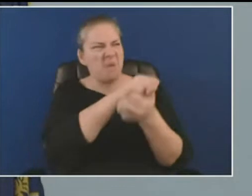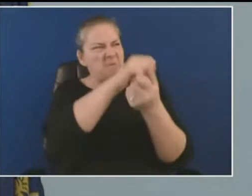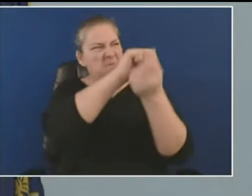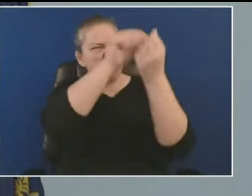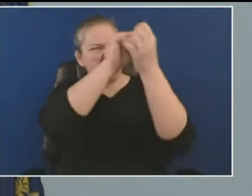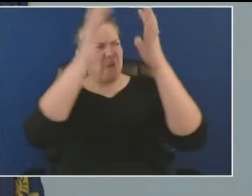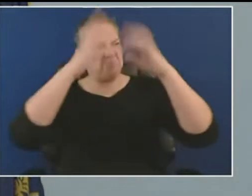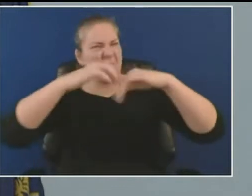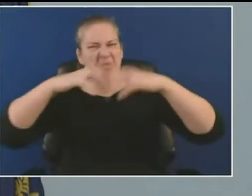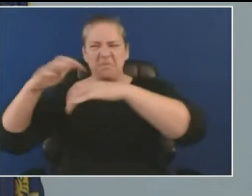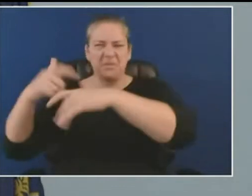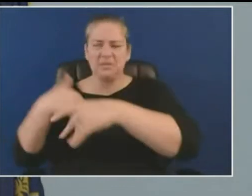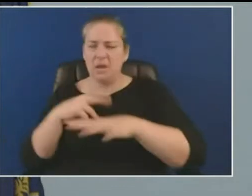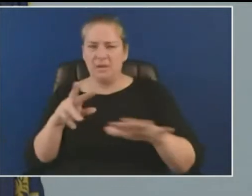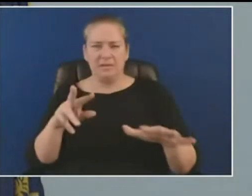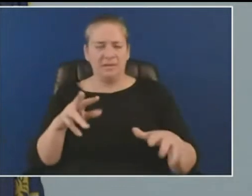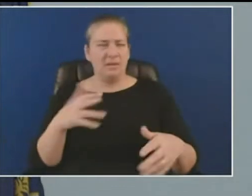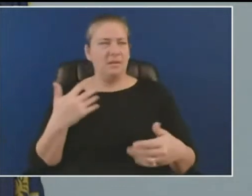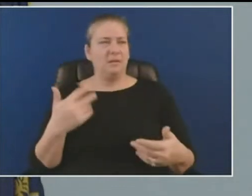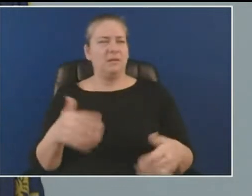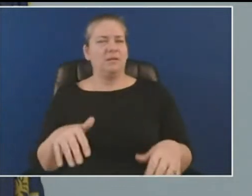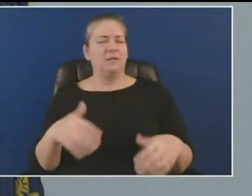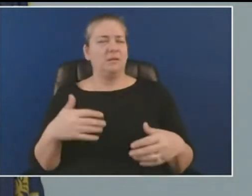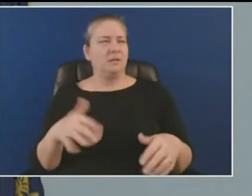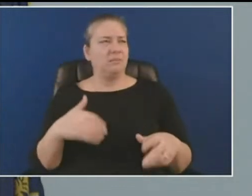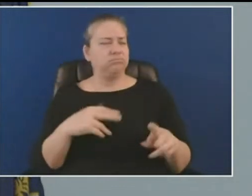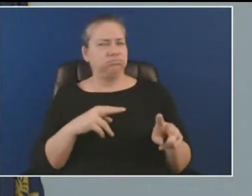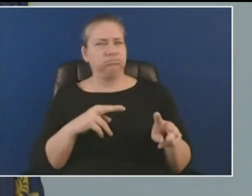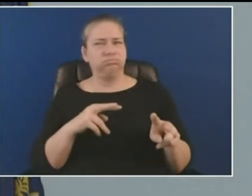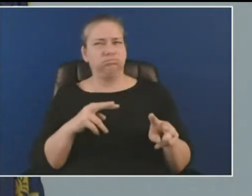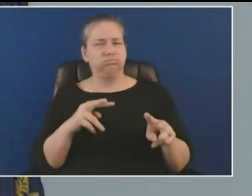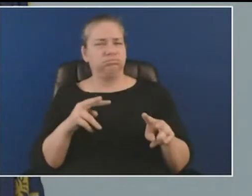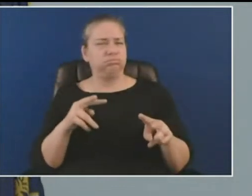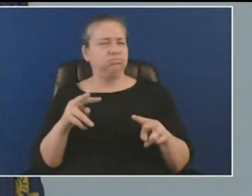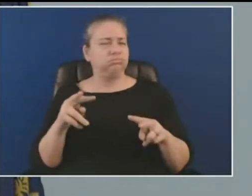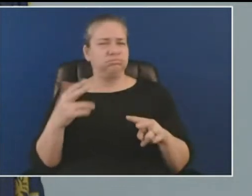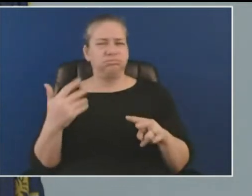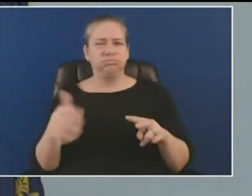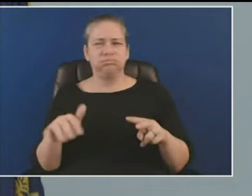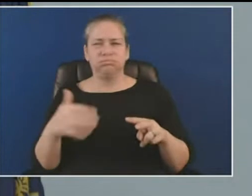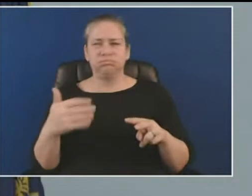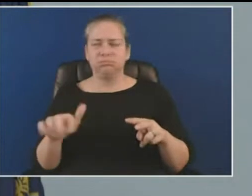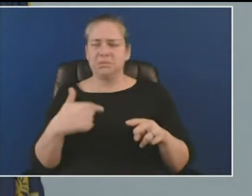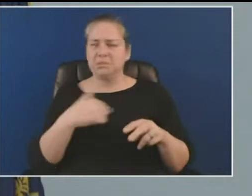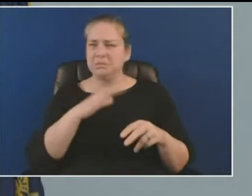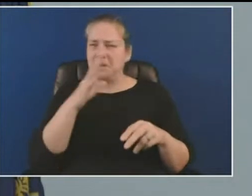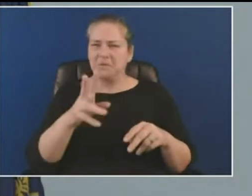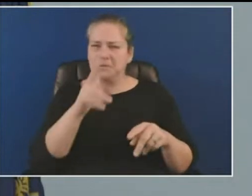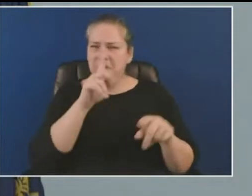to happen? And it's unlike anything that any of us have ever seen. The sheer devastation.